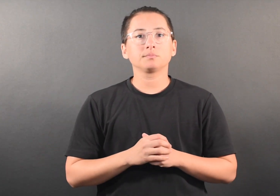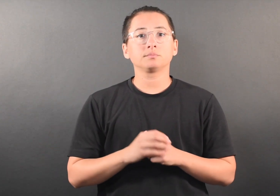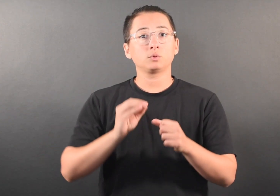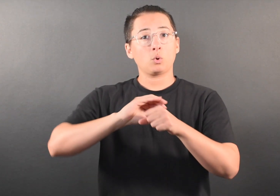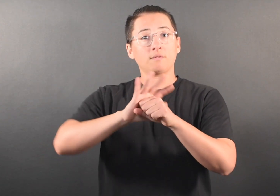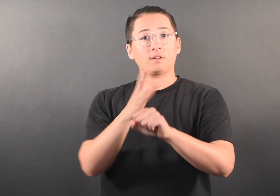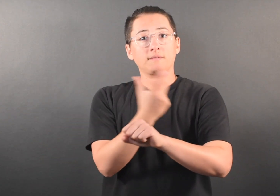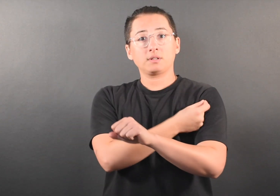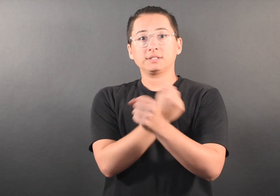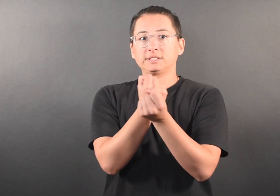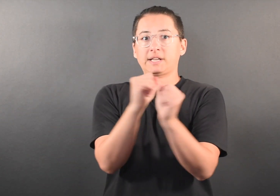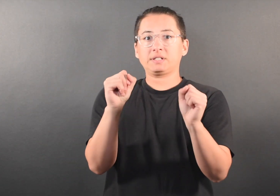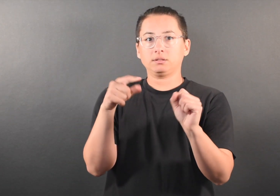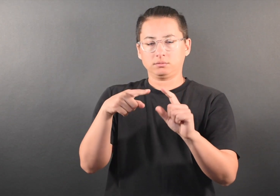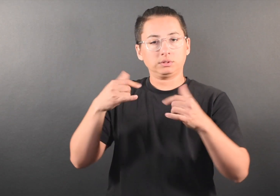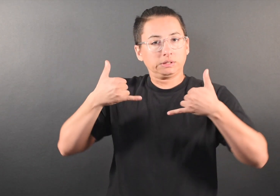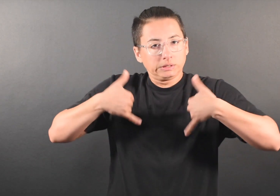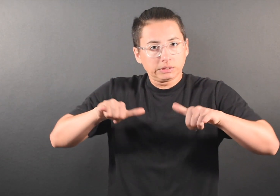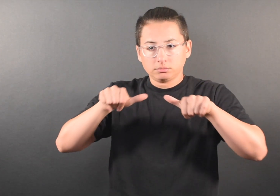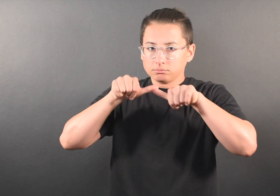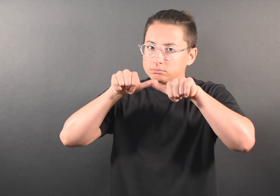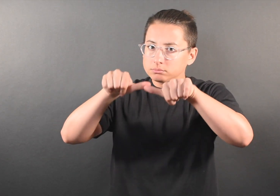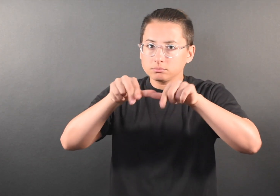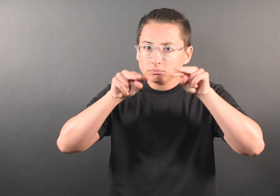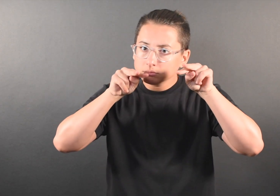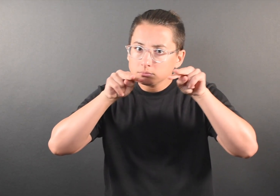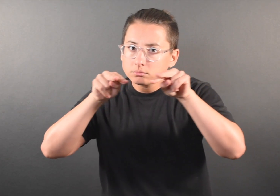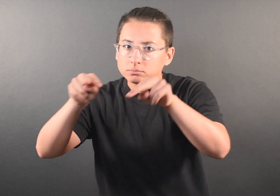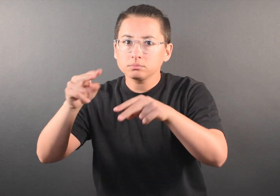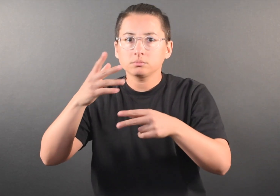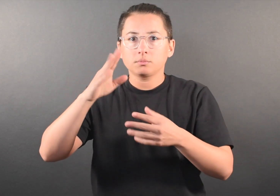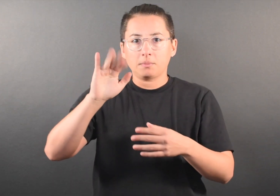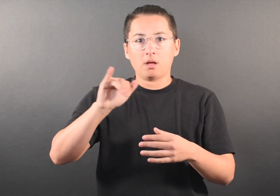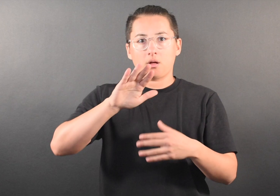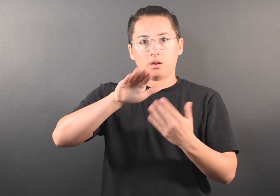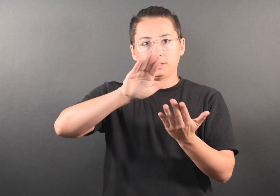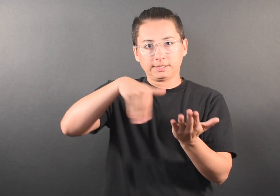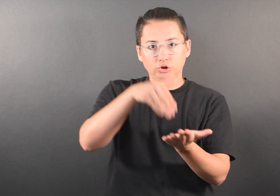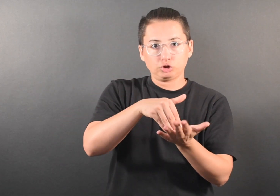vaccine will continue to be closely monitored by the Centers for Disease